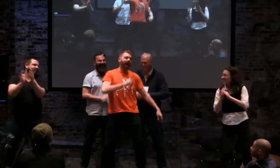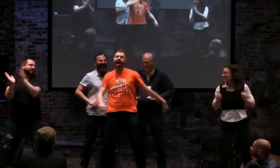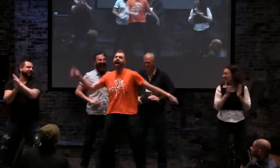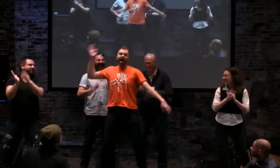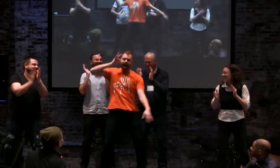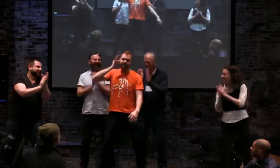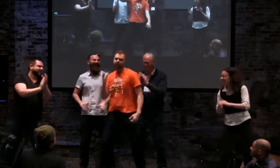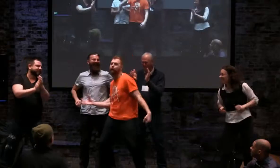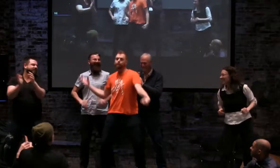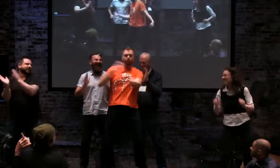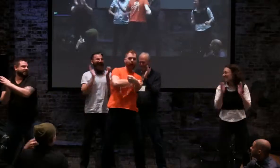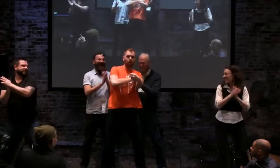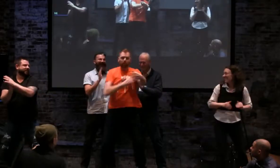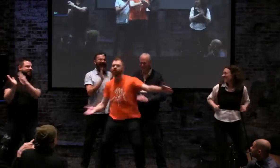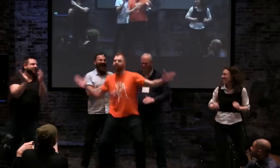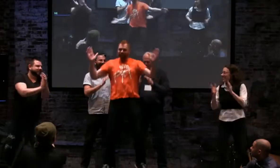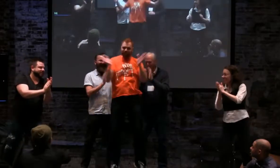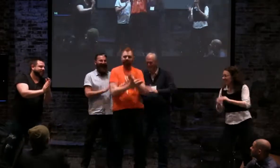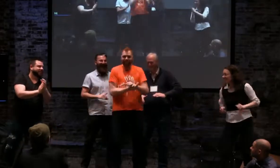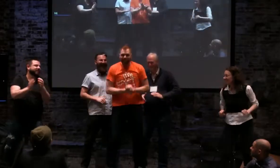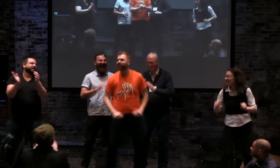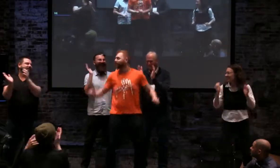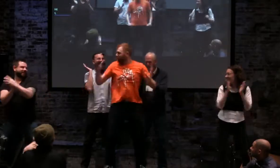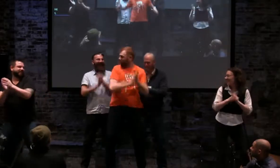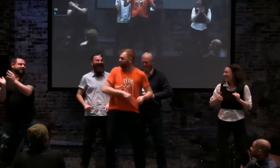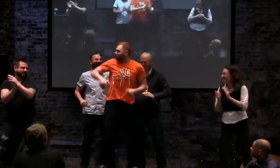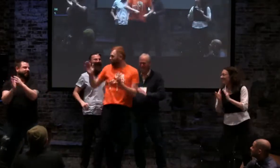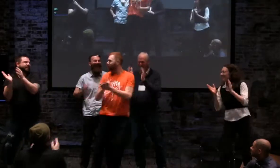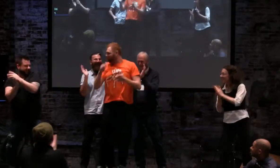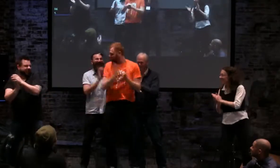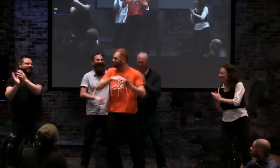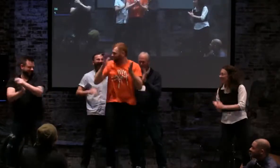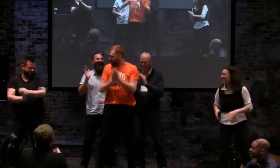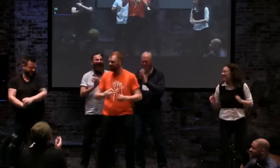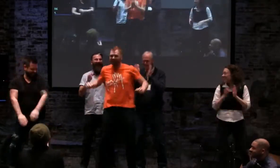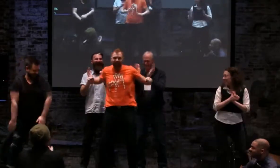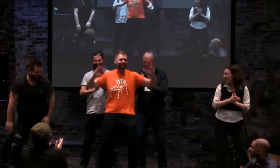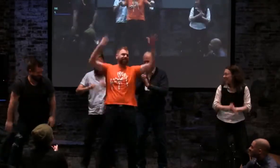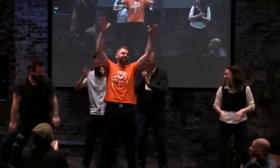Take down deaf barriers. (clapping) Deaf power. (clapping)